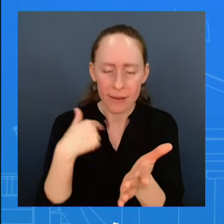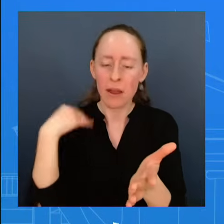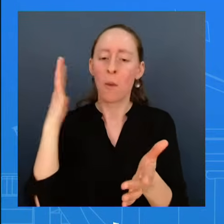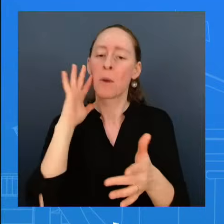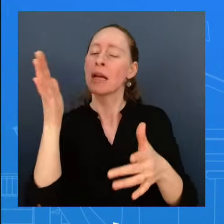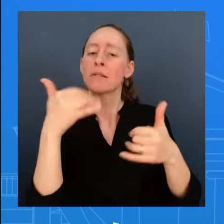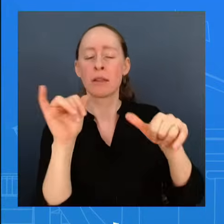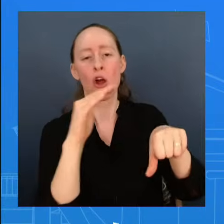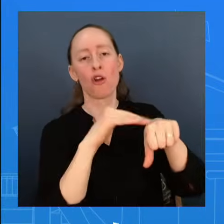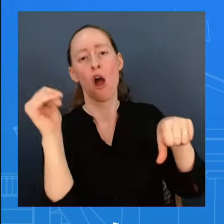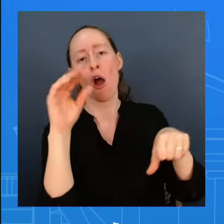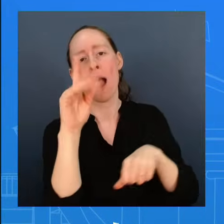Thanks, everyone.